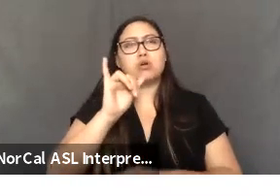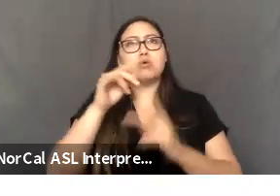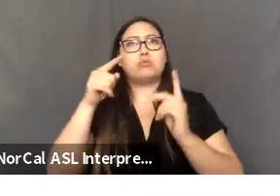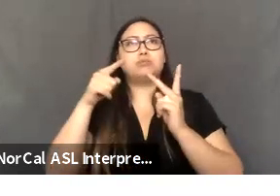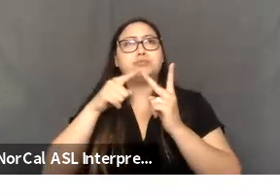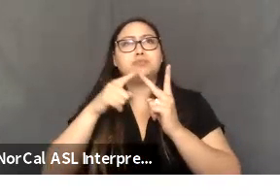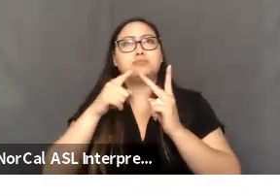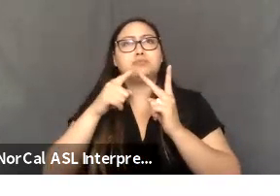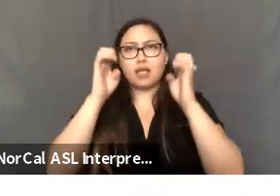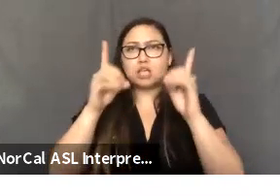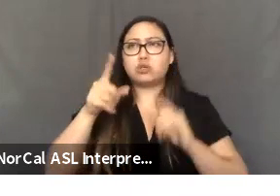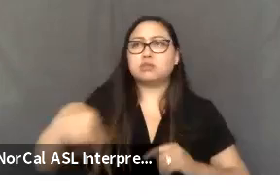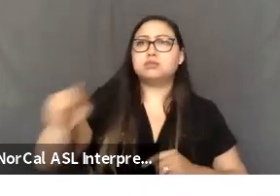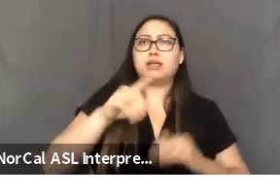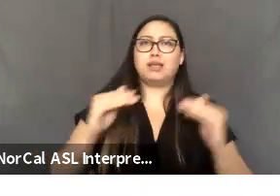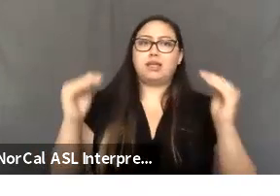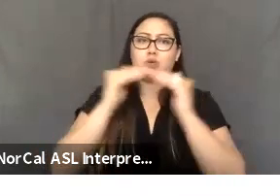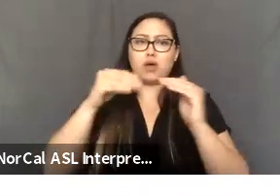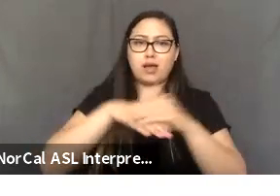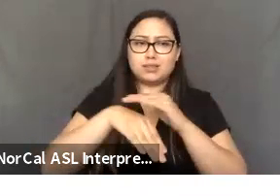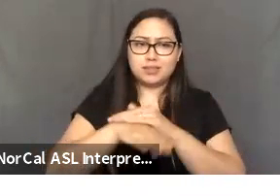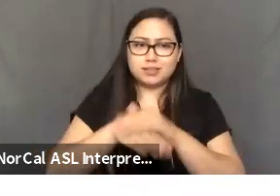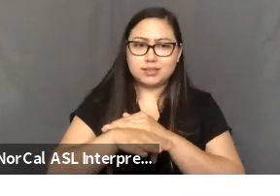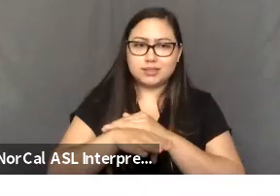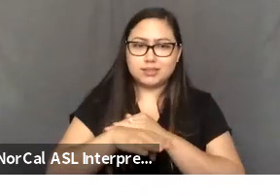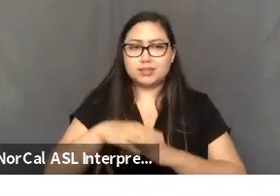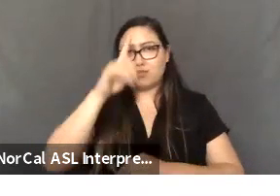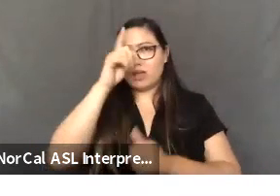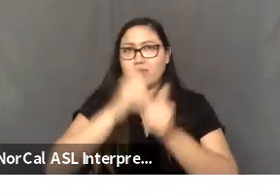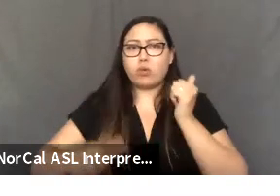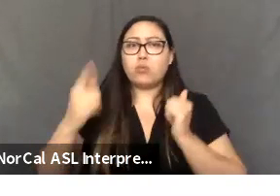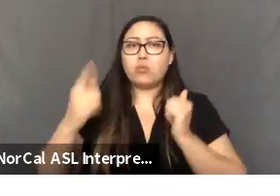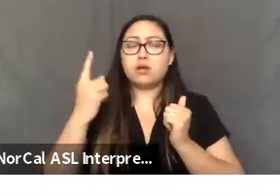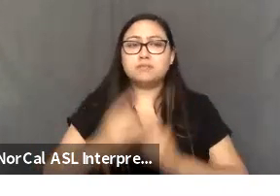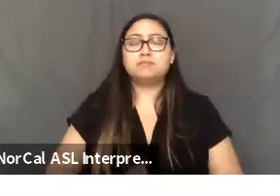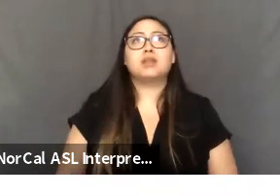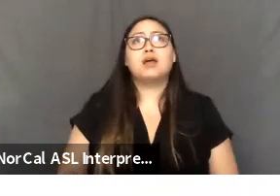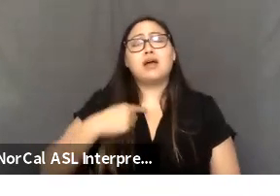for all individuals. So as this ADA coordinator described, I think the purpose of my job here is